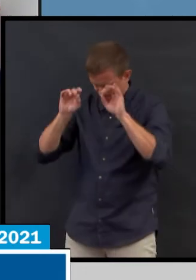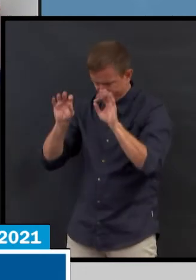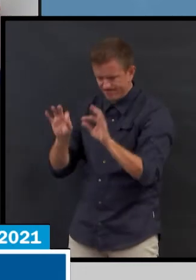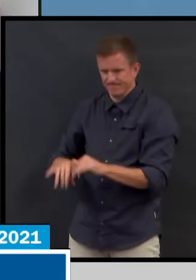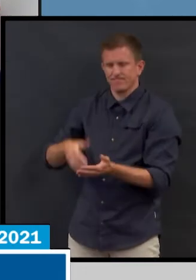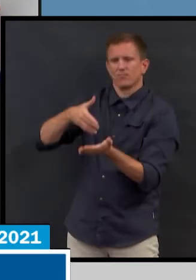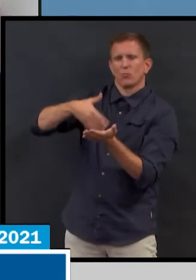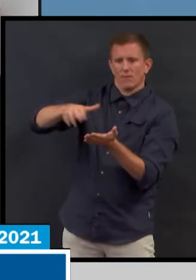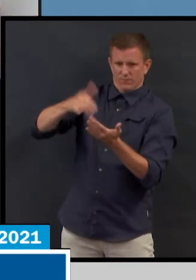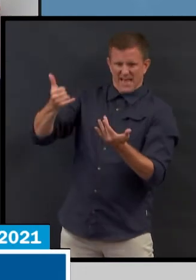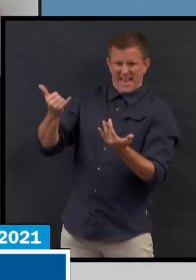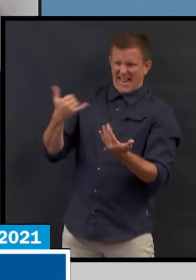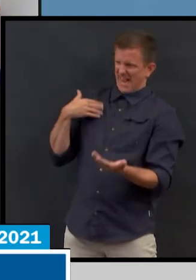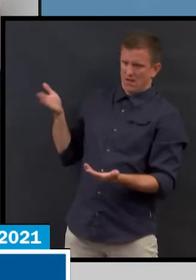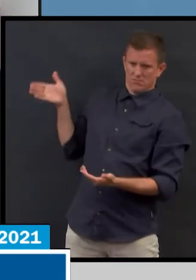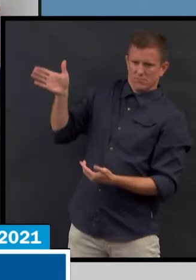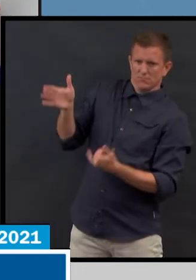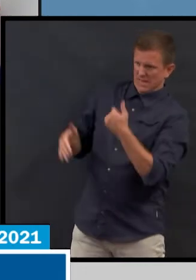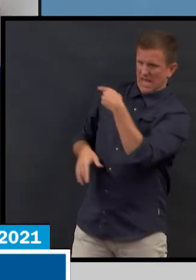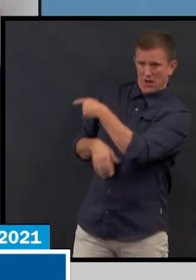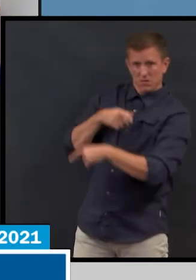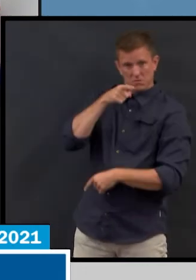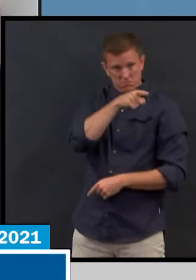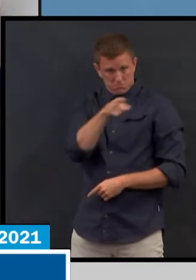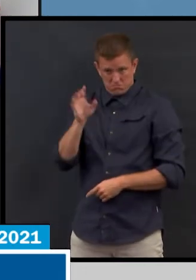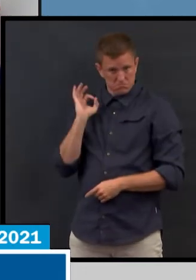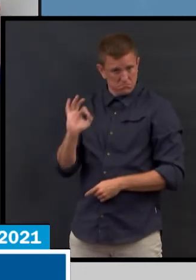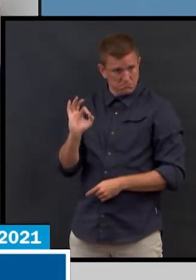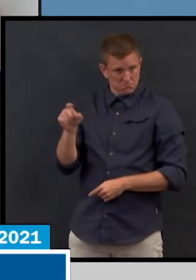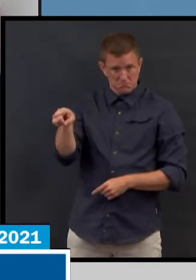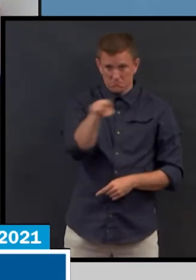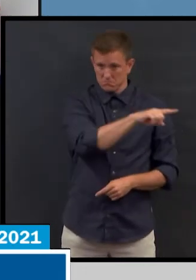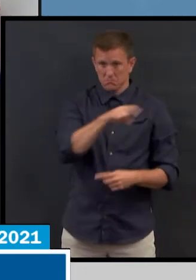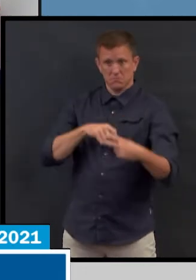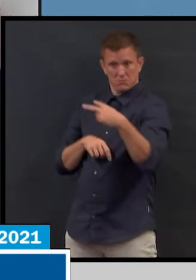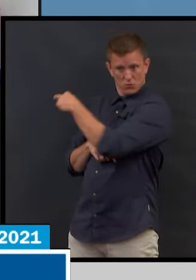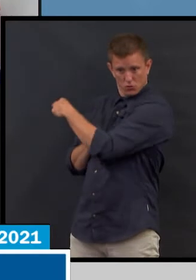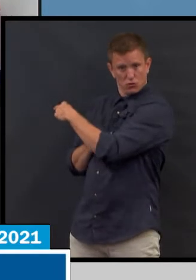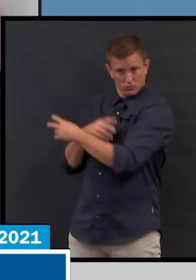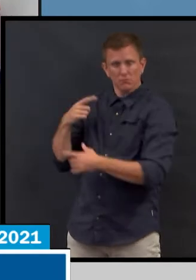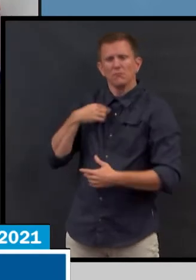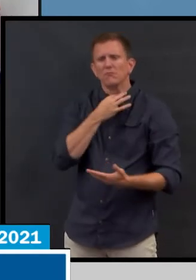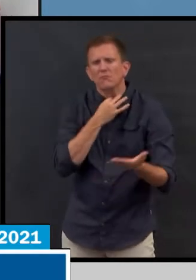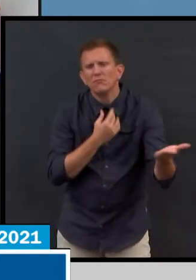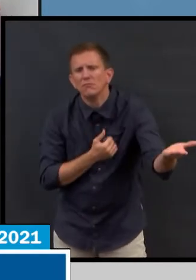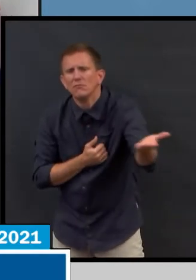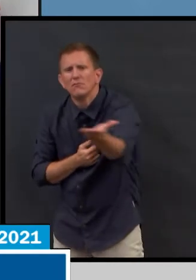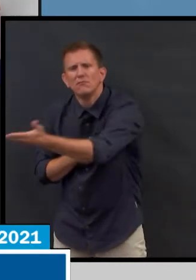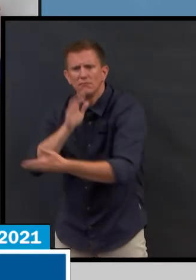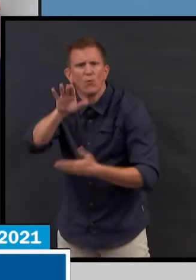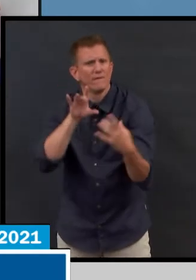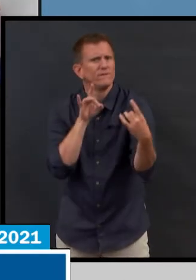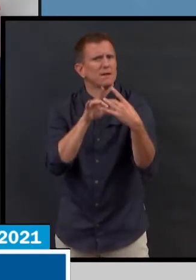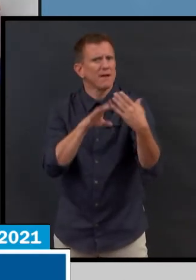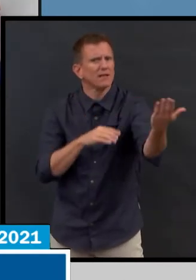the community input will be then incorporated and that will be put in front of mayor hancock in um